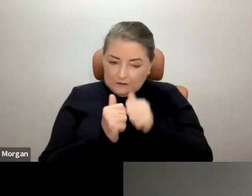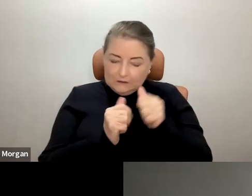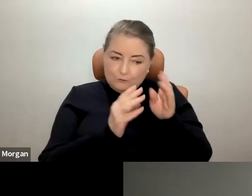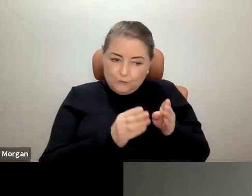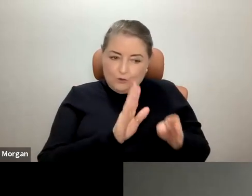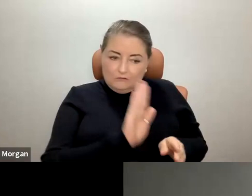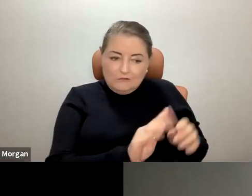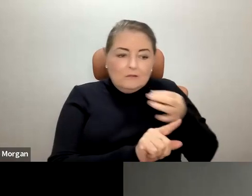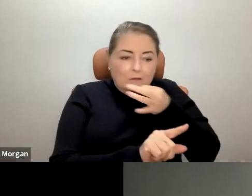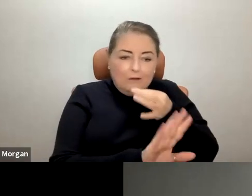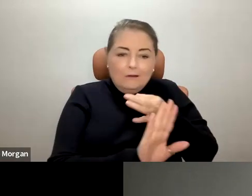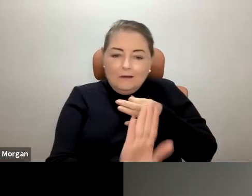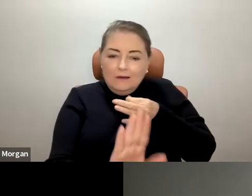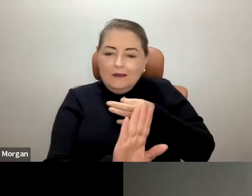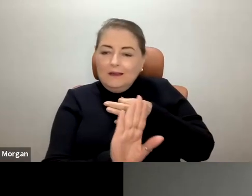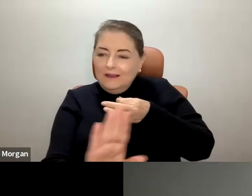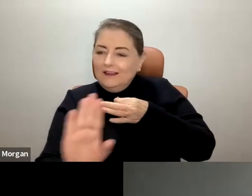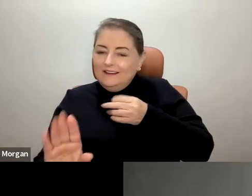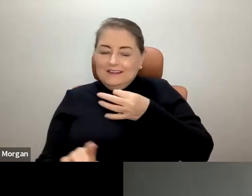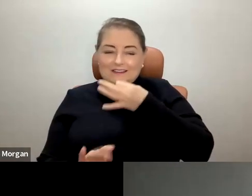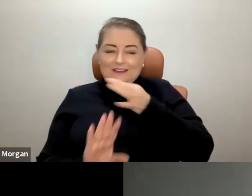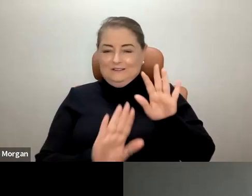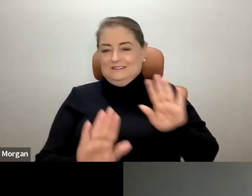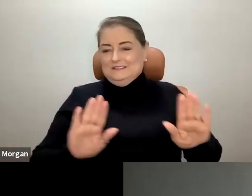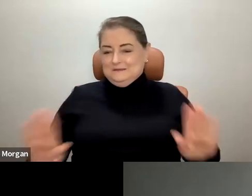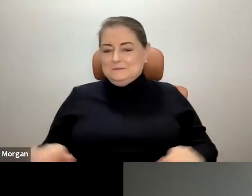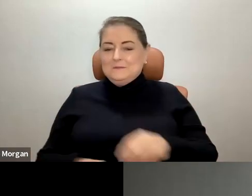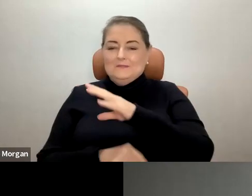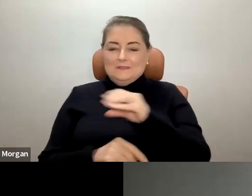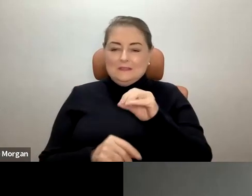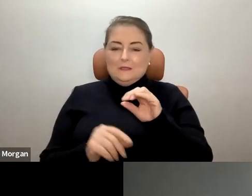expertise. And we use our workgroup to solve problems. So